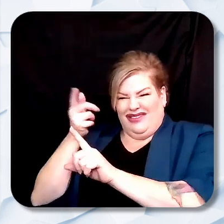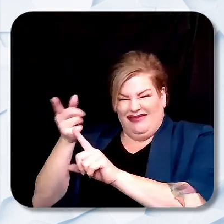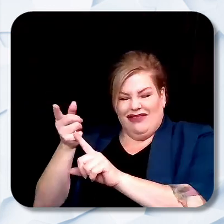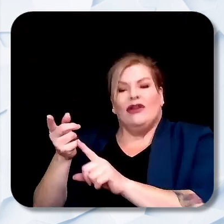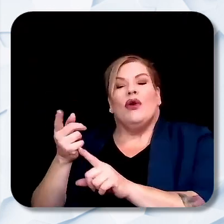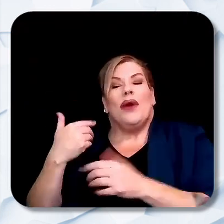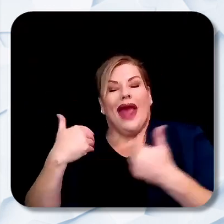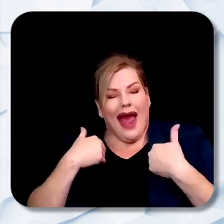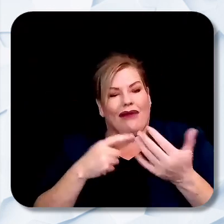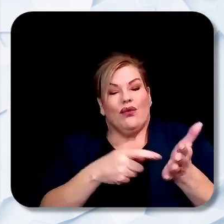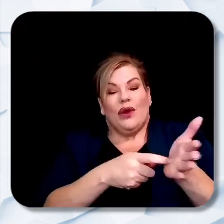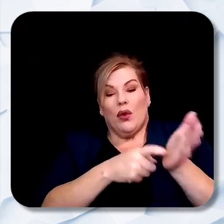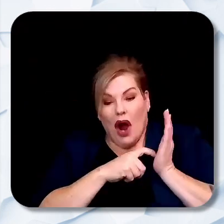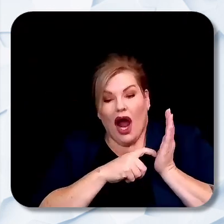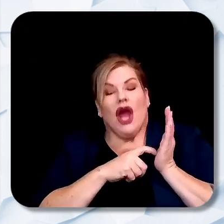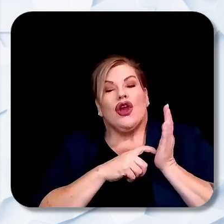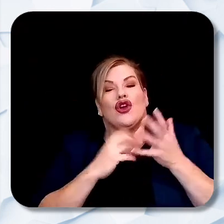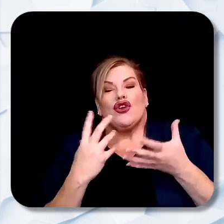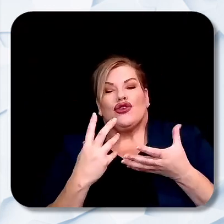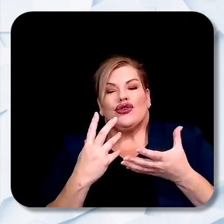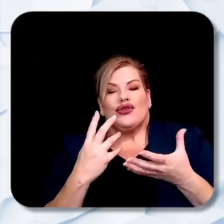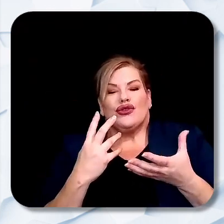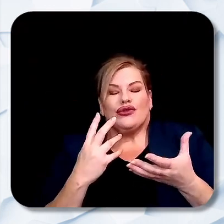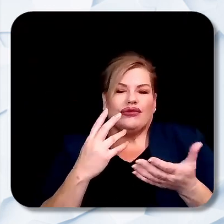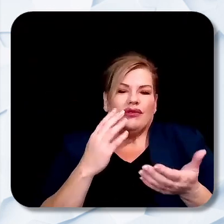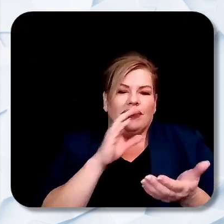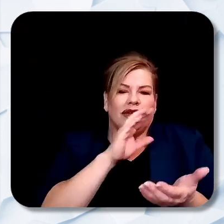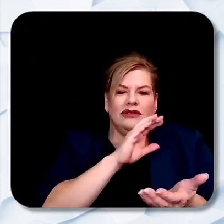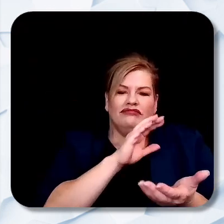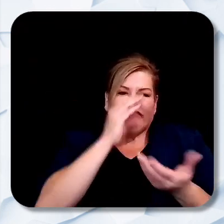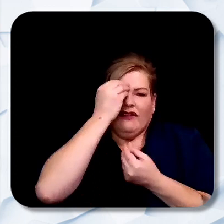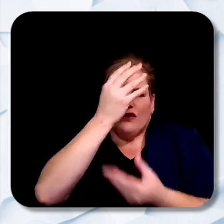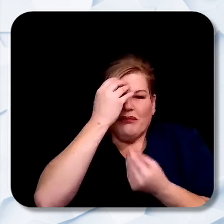components required content That's health related that has to be taught in middle and high school.